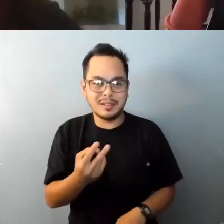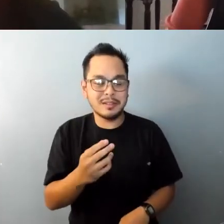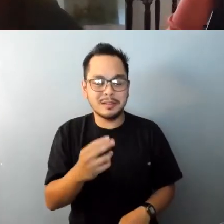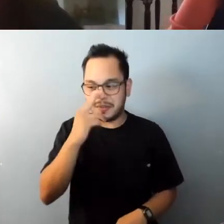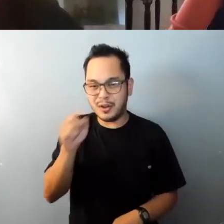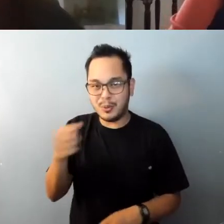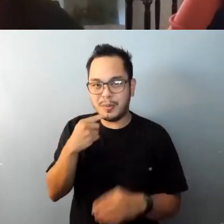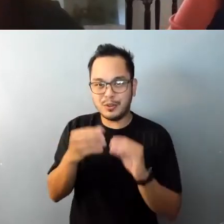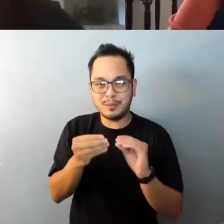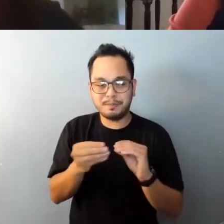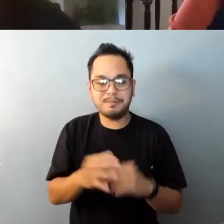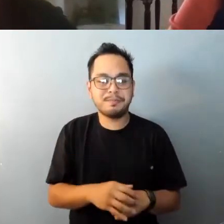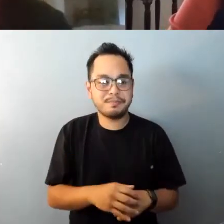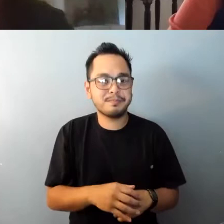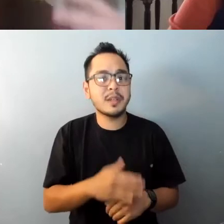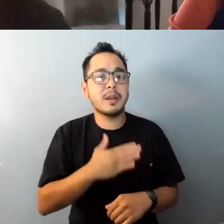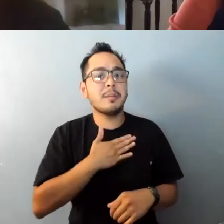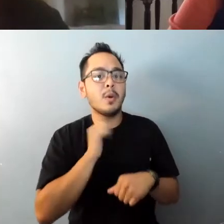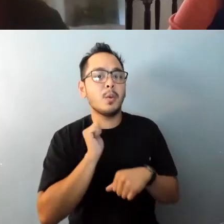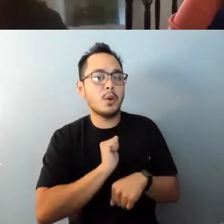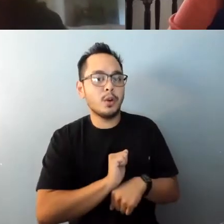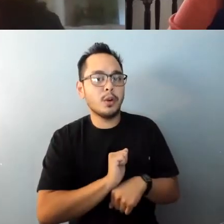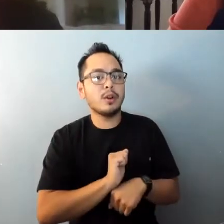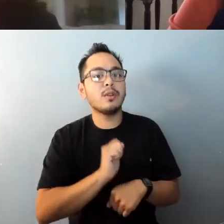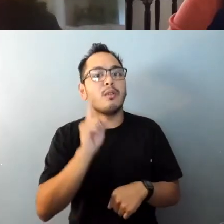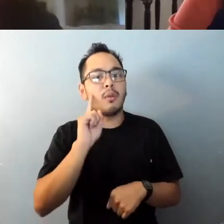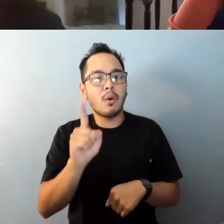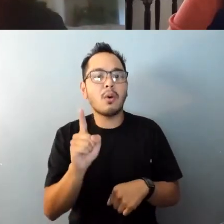When it comes to the work that I did, the scaffolding that I had to set up to make The